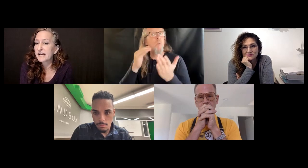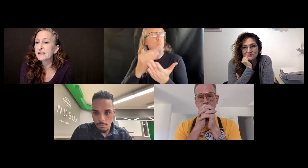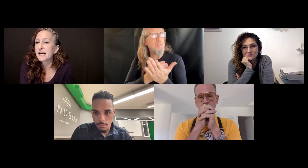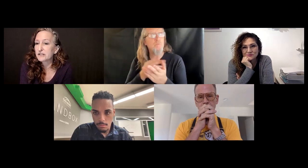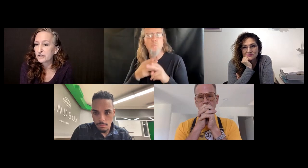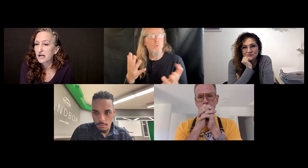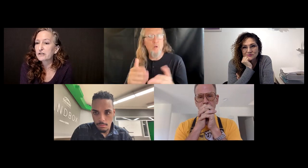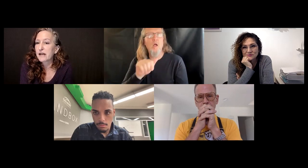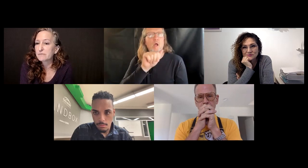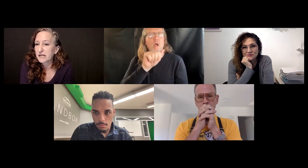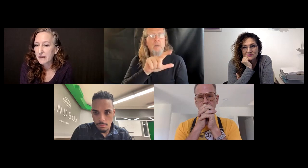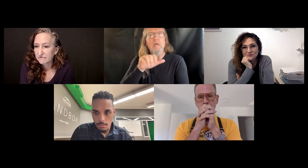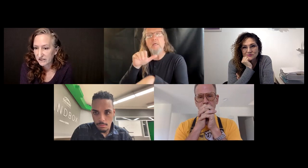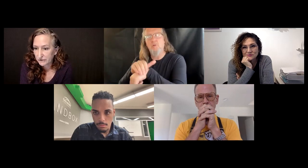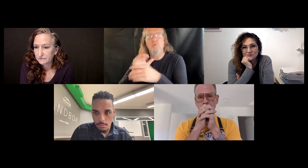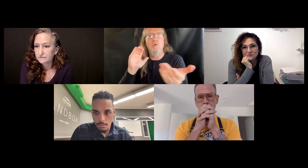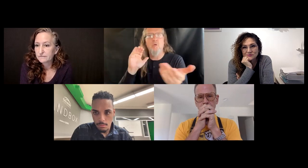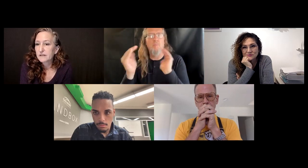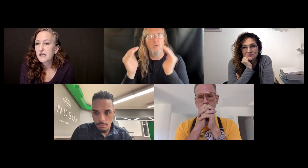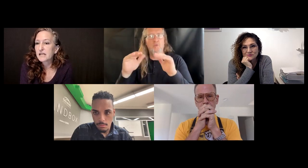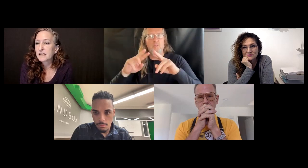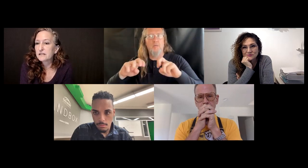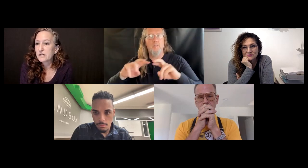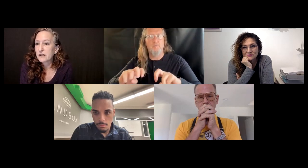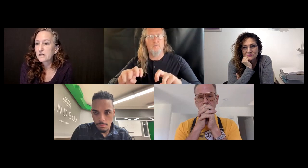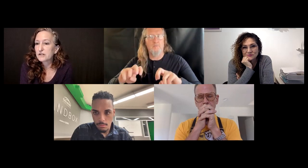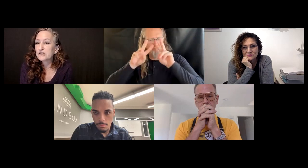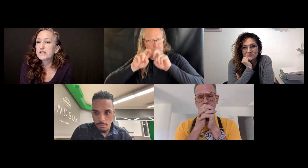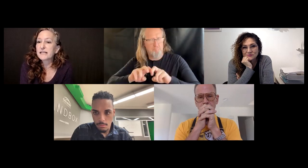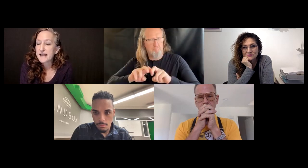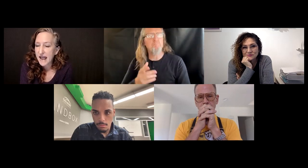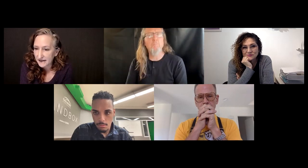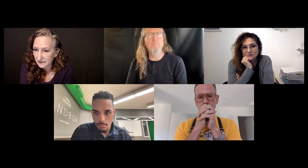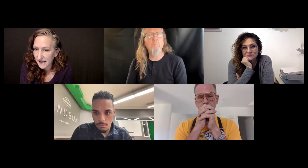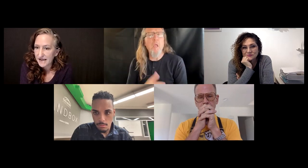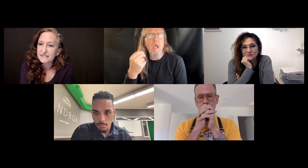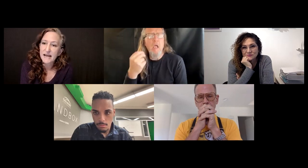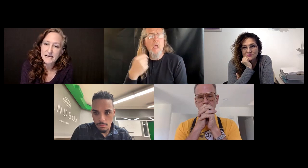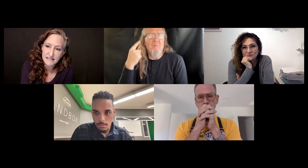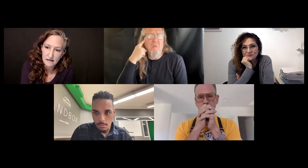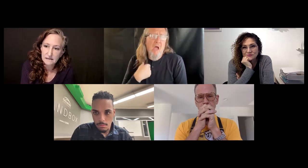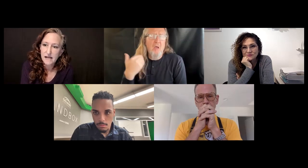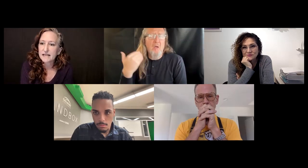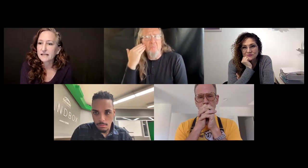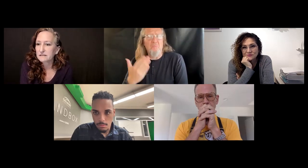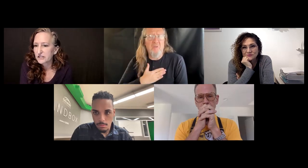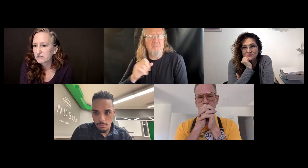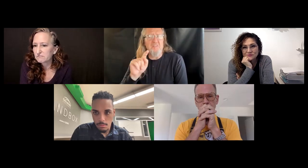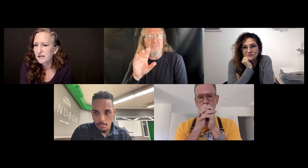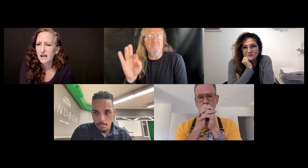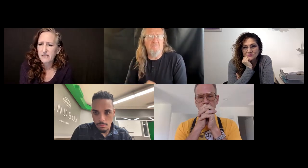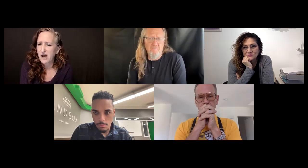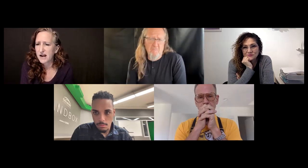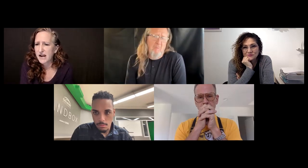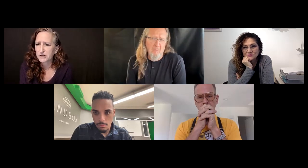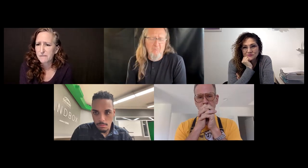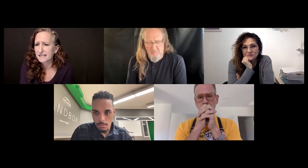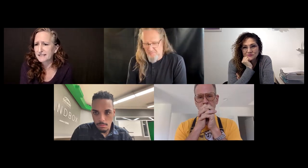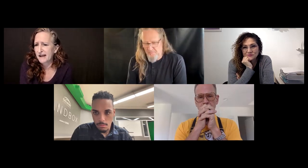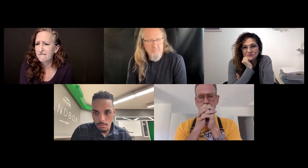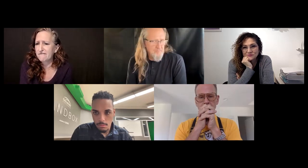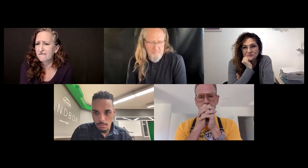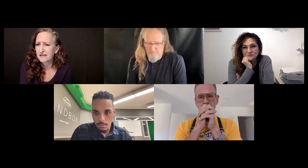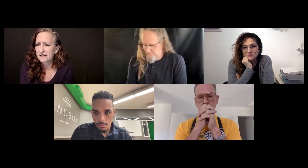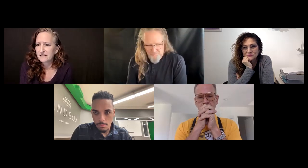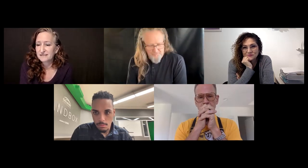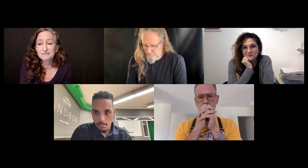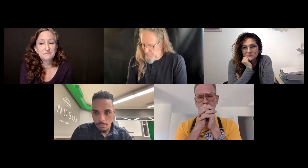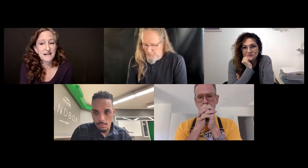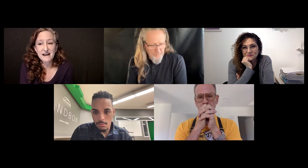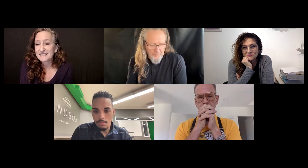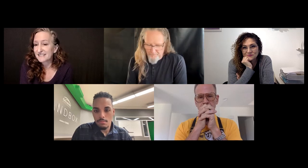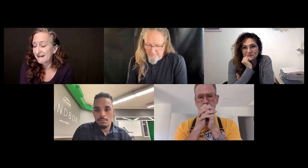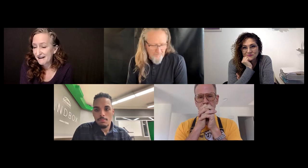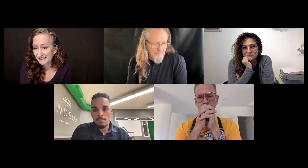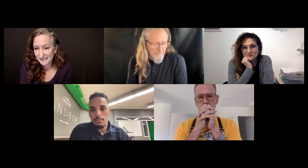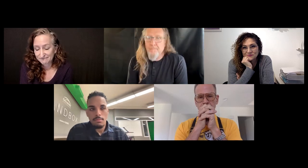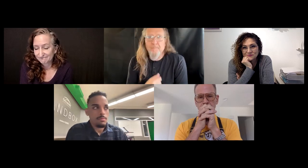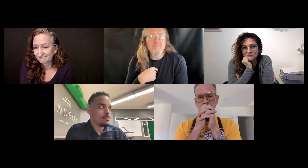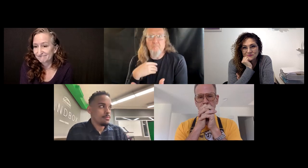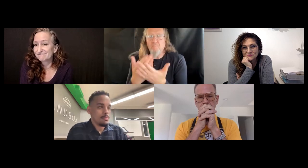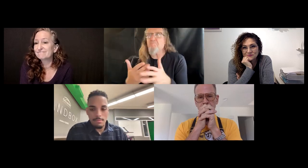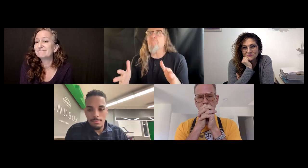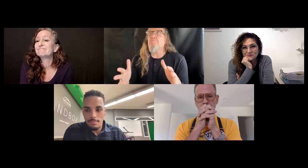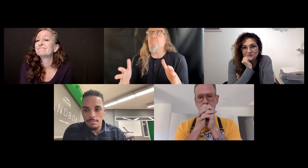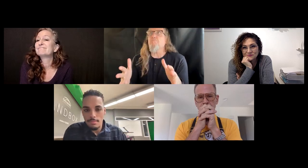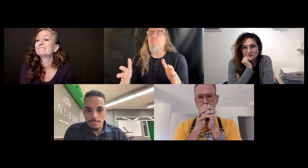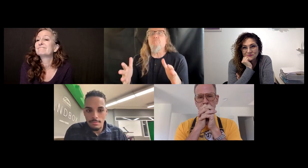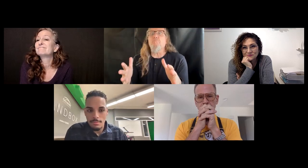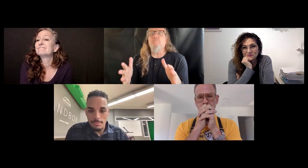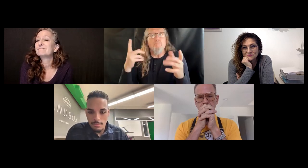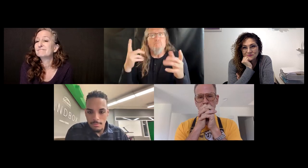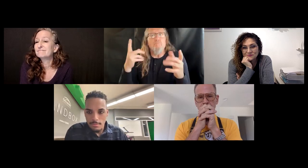Dr. MJ Bienvue, and she and analyzed ASL and English, and I thought I knew my stuff, but I did not